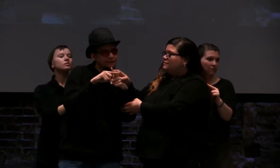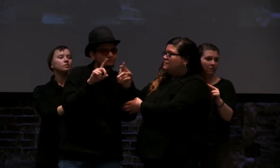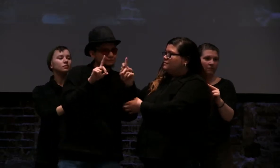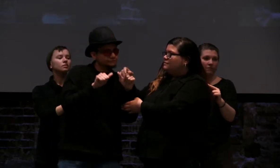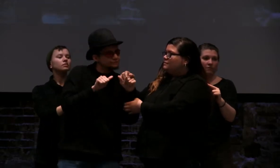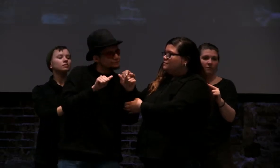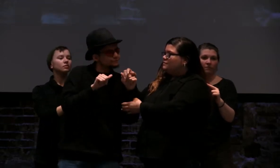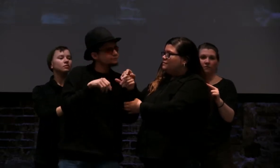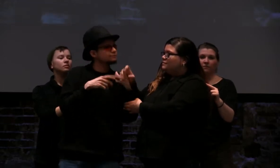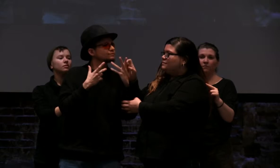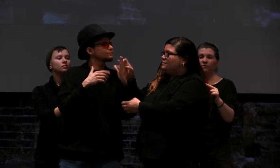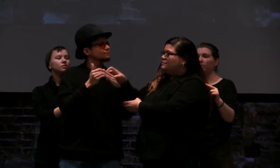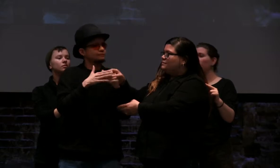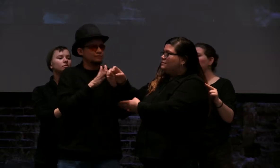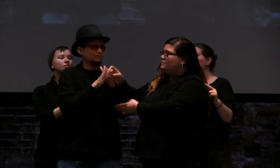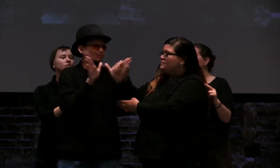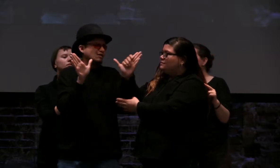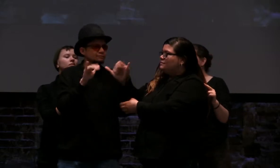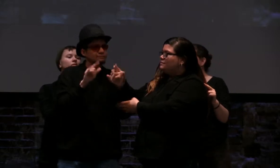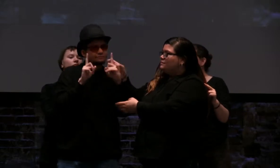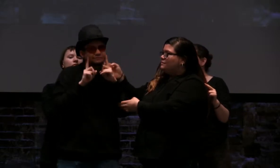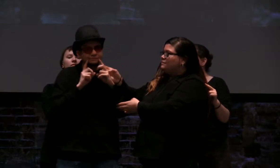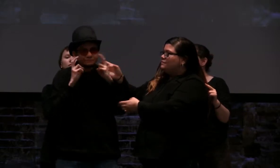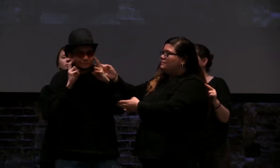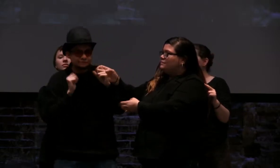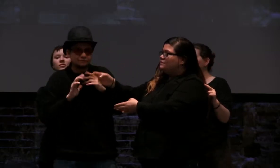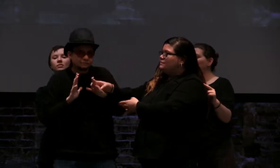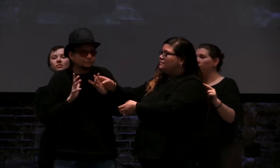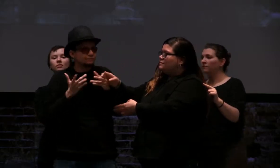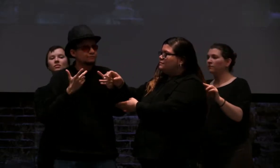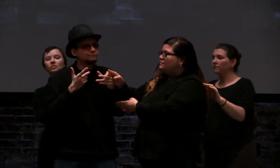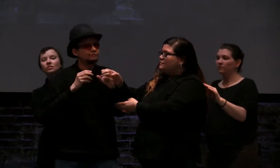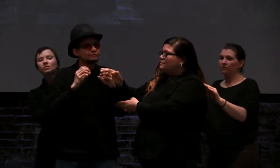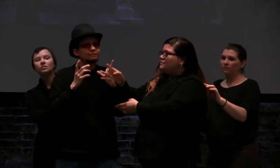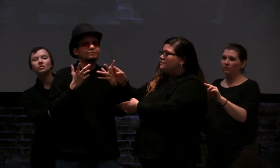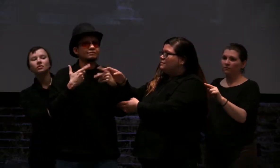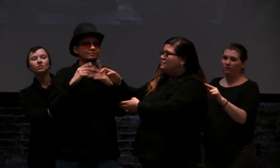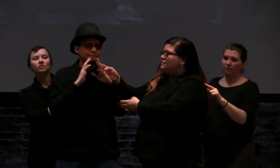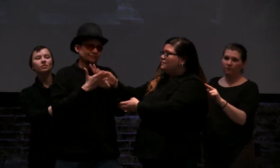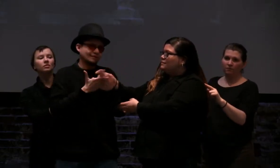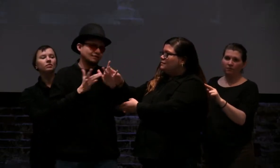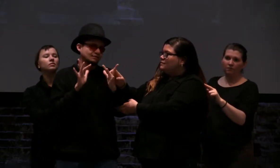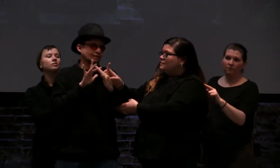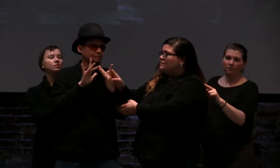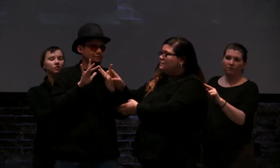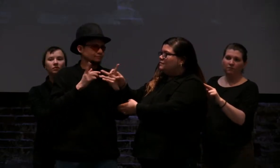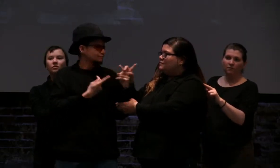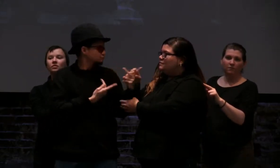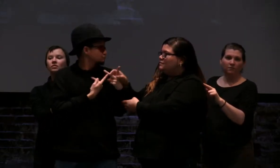always keep in mind, you know, think about all disabilities, not just a specific disability but how it applies to everything